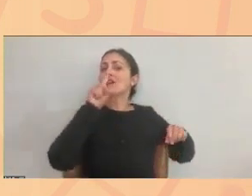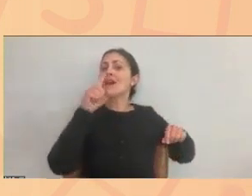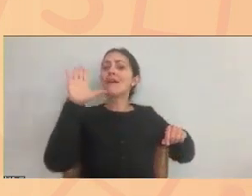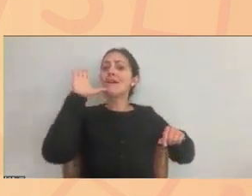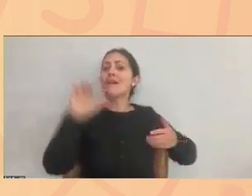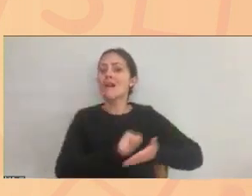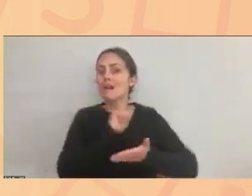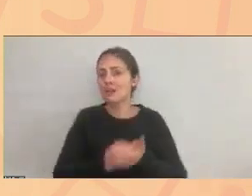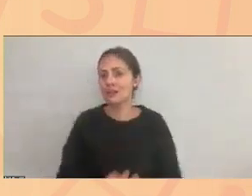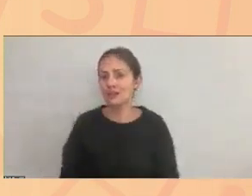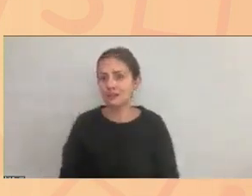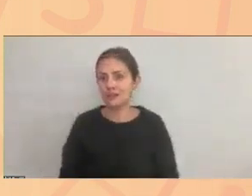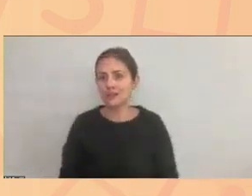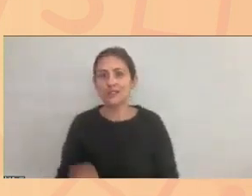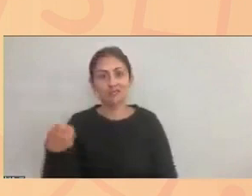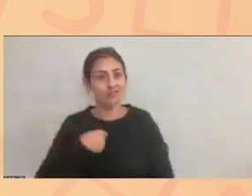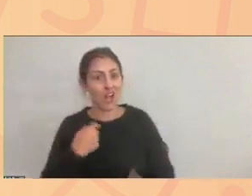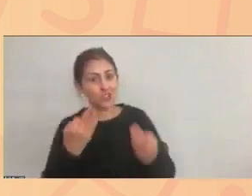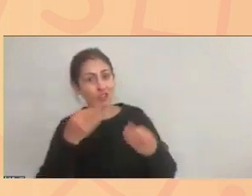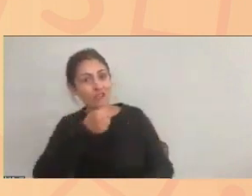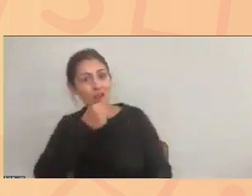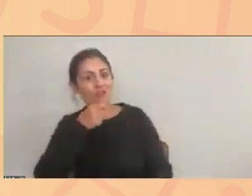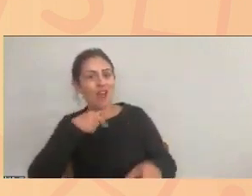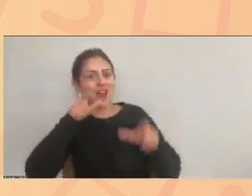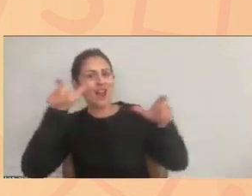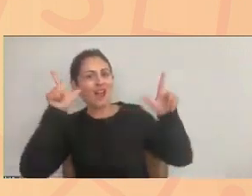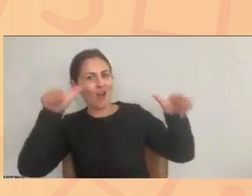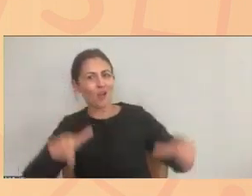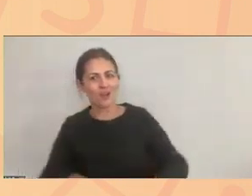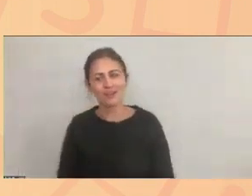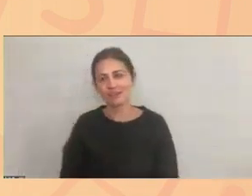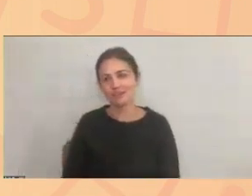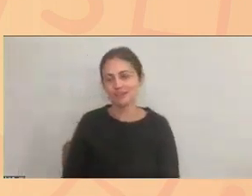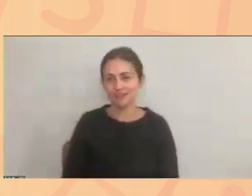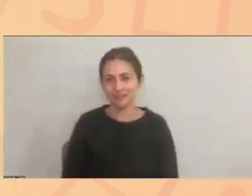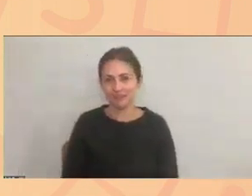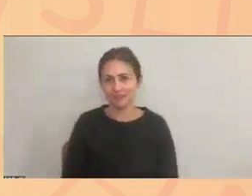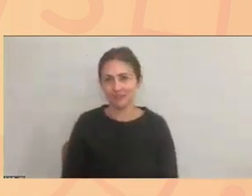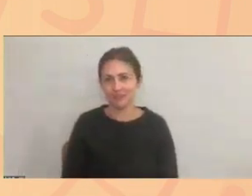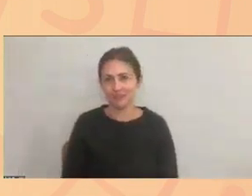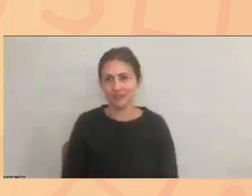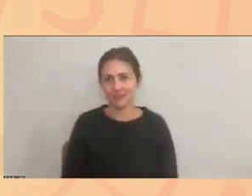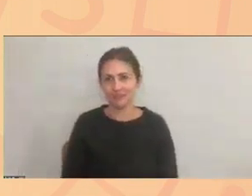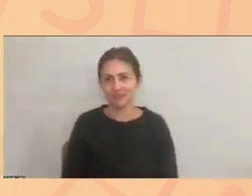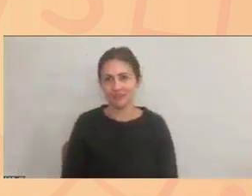And I haven't got a microphone, but I'm hoping my big voice will be picked up by this. They probably won't be so big.